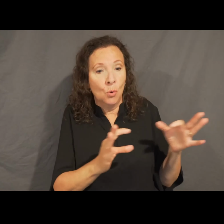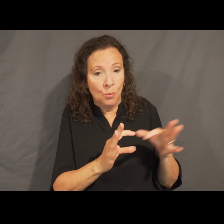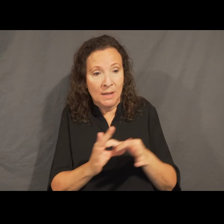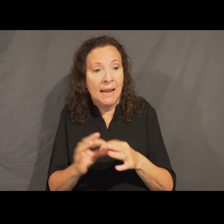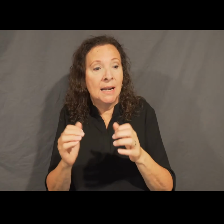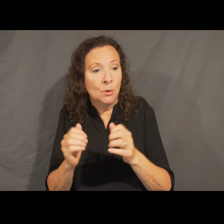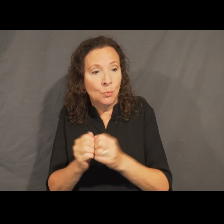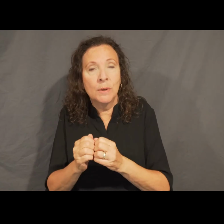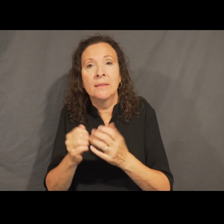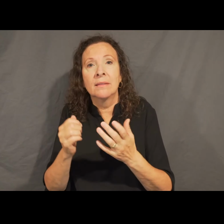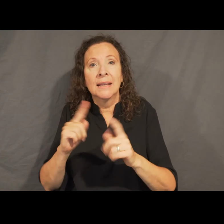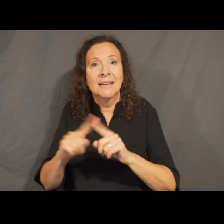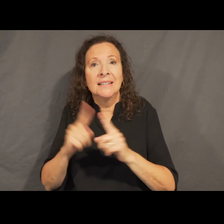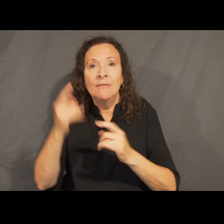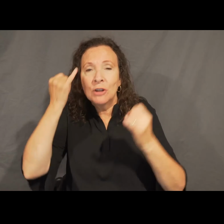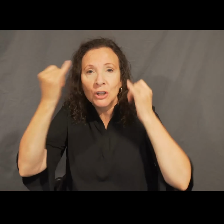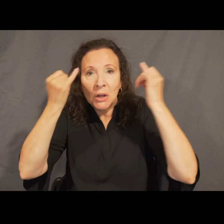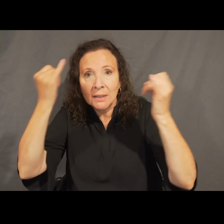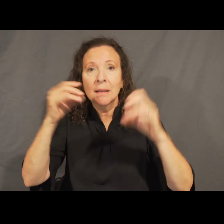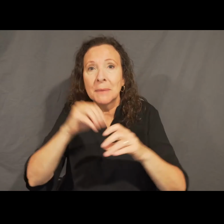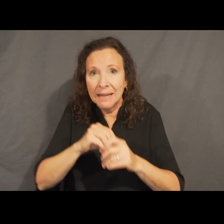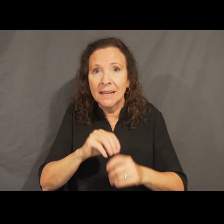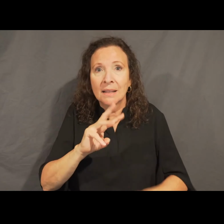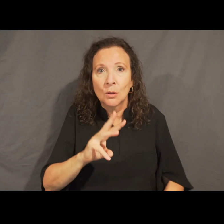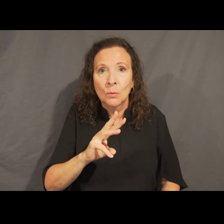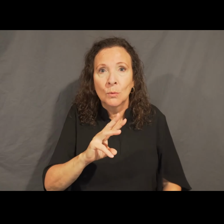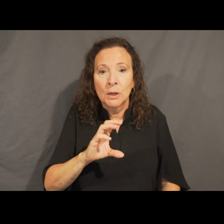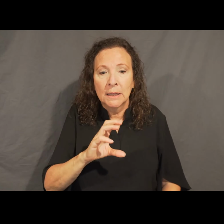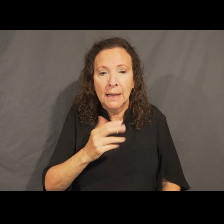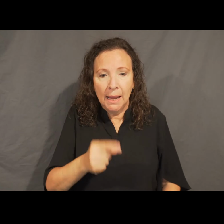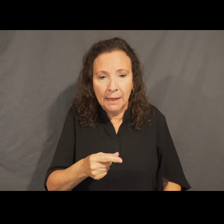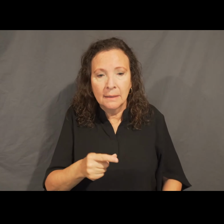presented in WCAG but applied to different space.